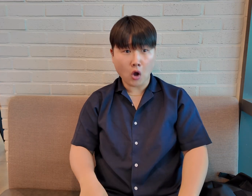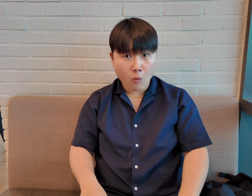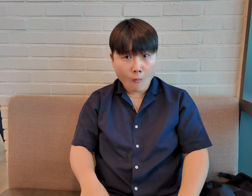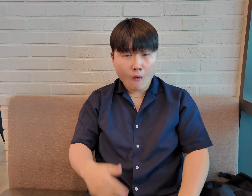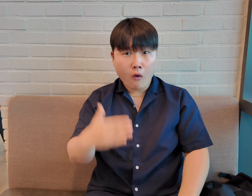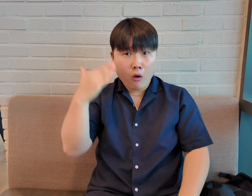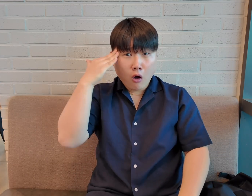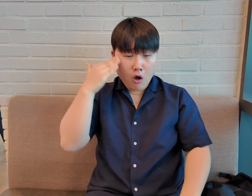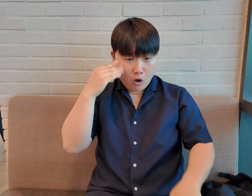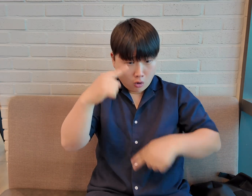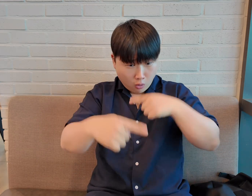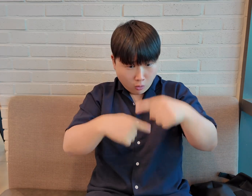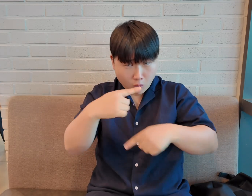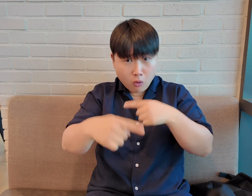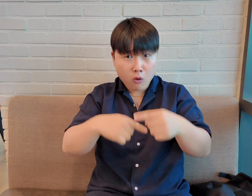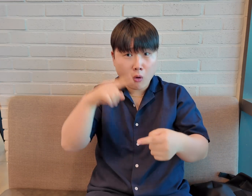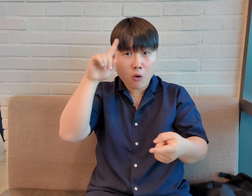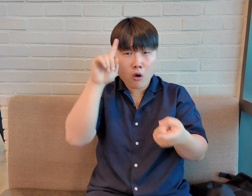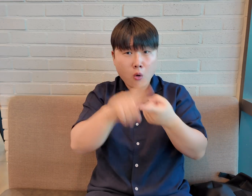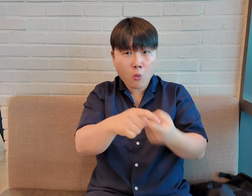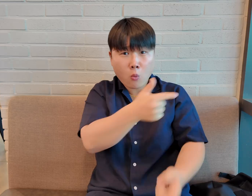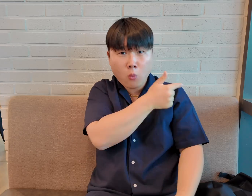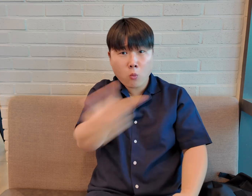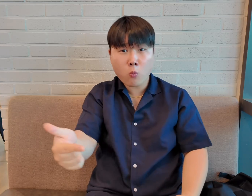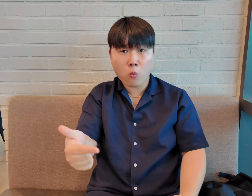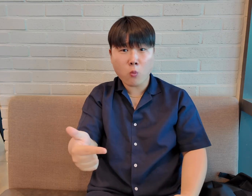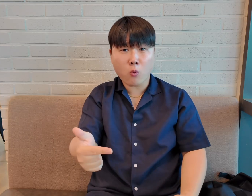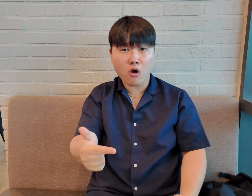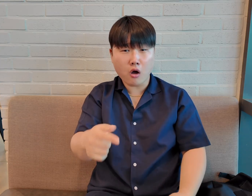Oh my?! They say .